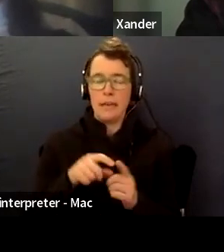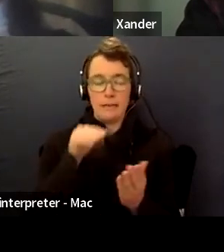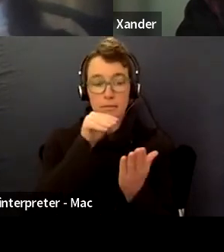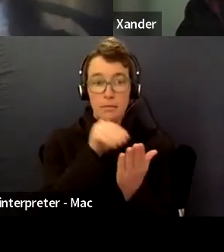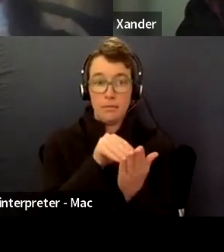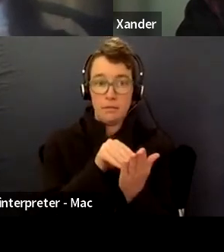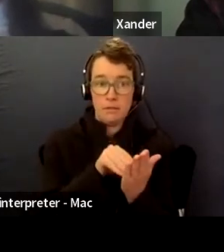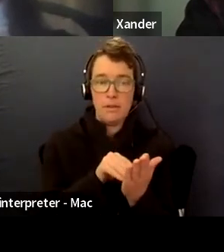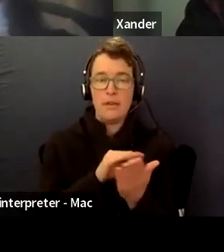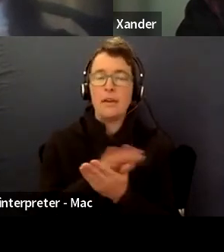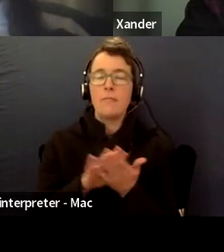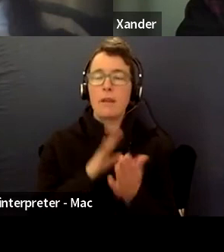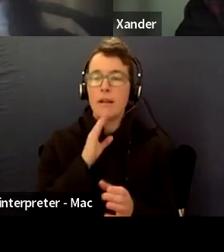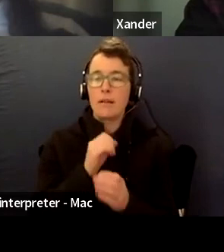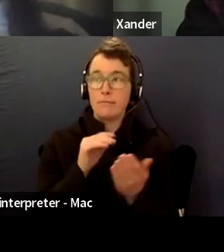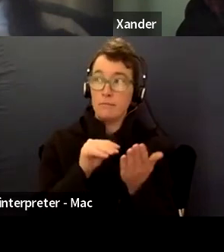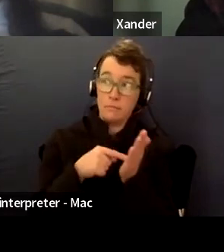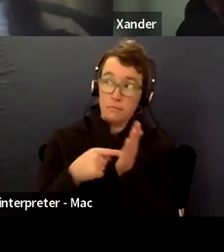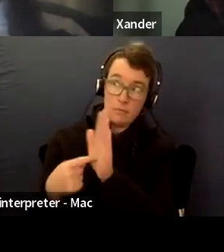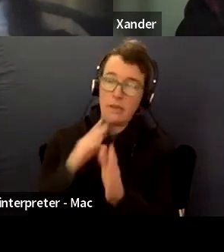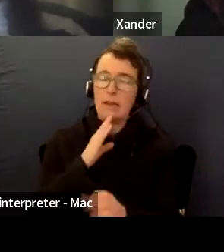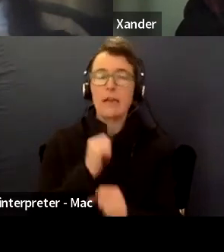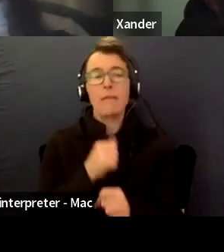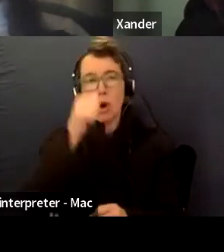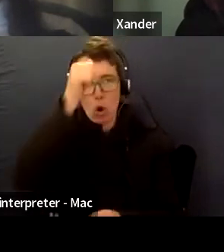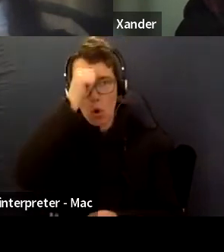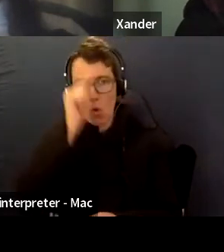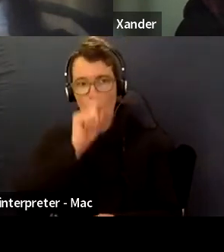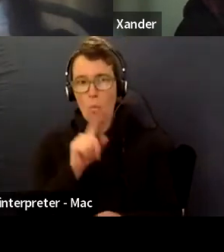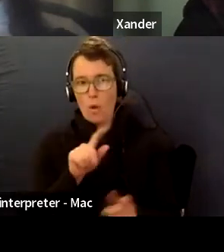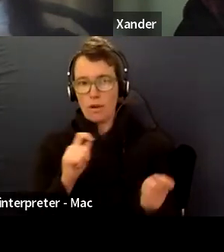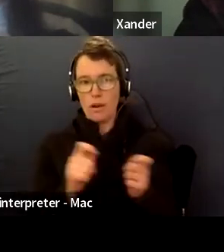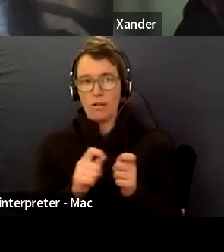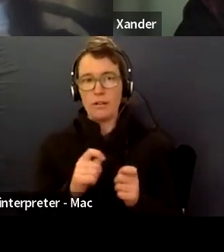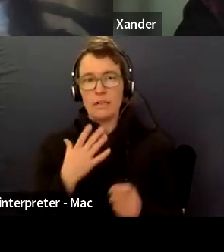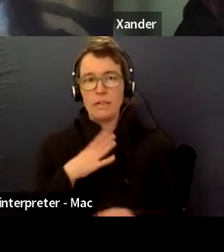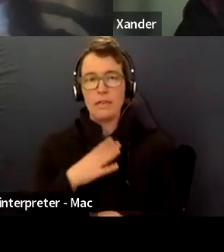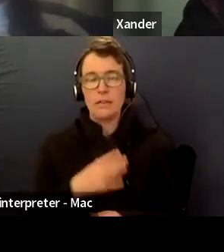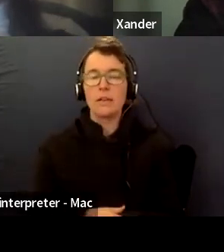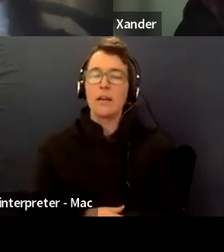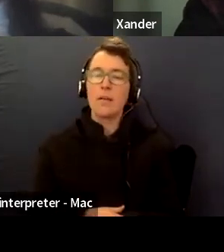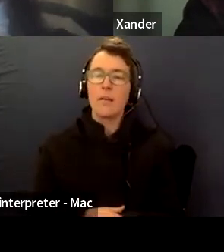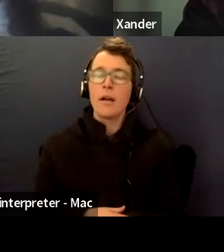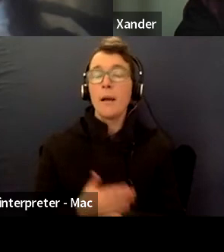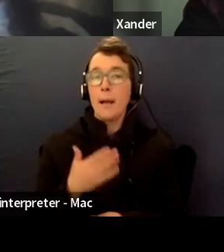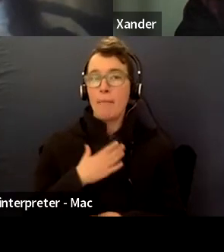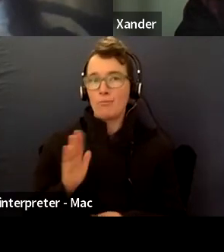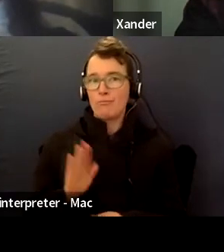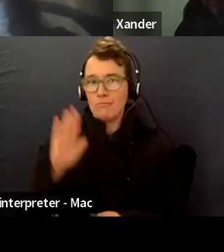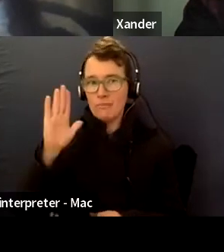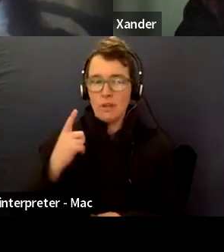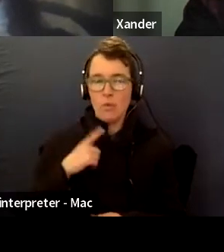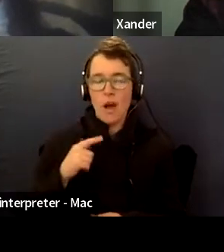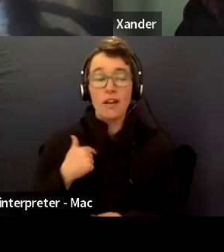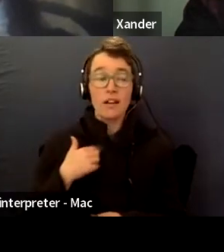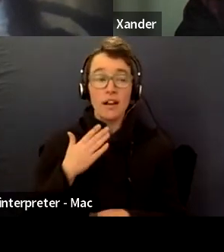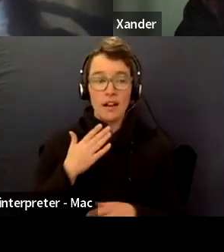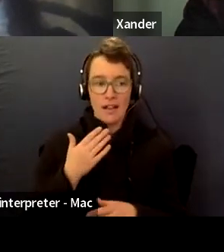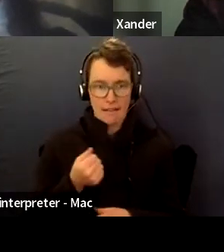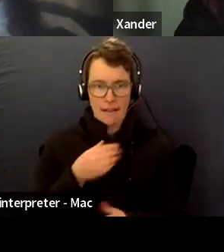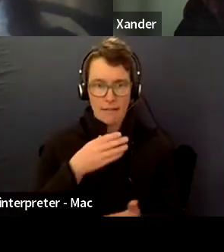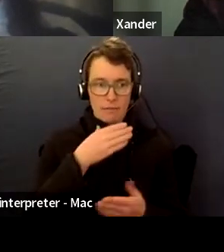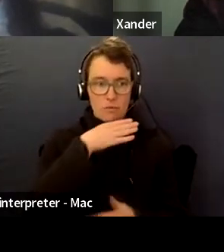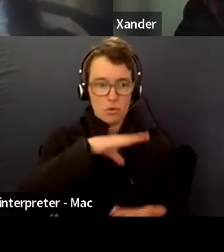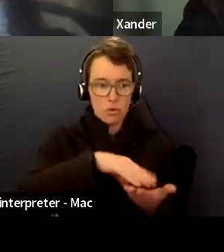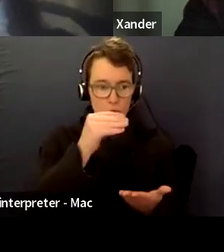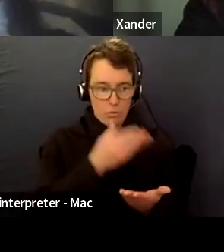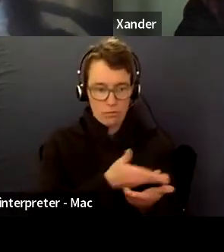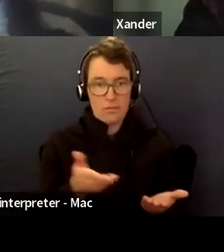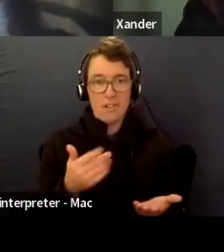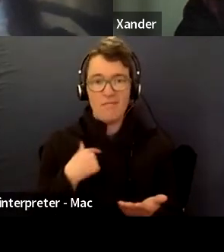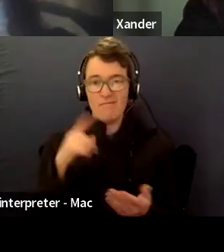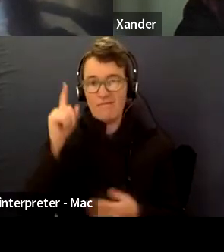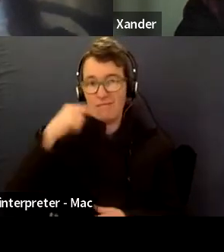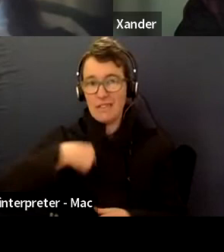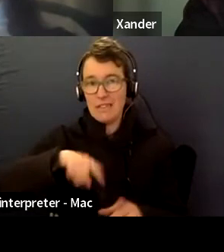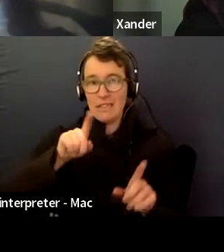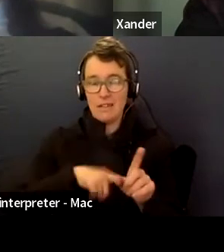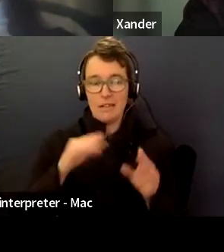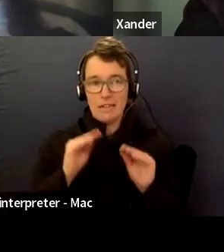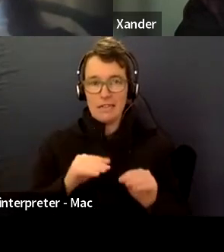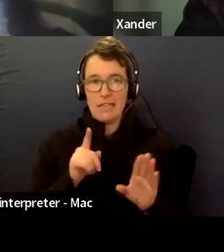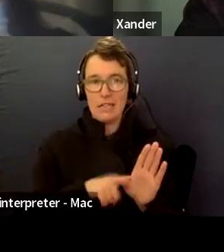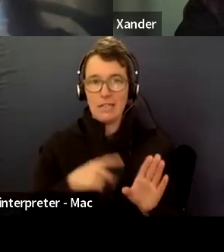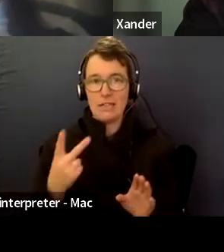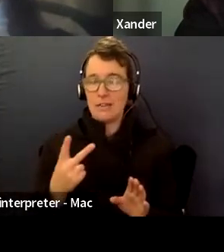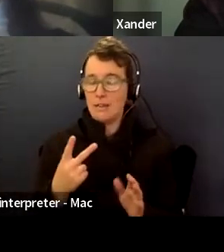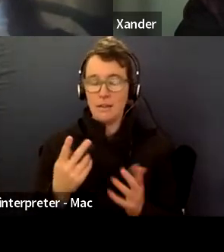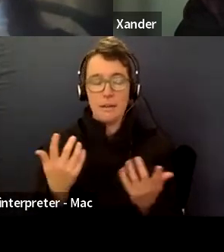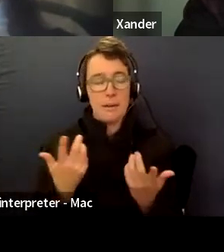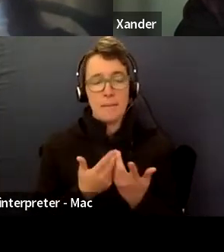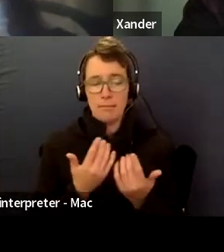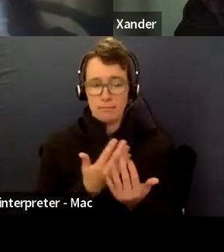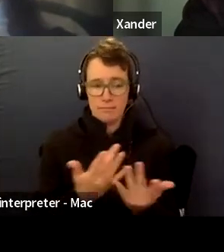knows what adjustments are being made for every child regardless of diagnosis, and I was just going to say in terms of students that I work with, I have lots of kids I teach you to use this year and lots of kids that I work with, do not have formal diagnosis,